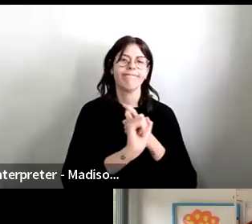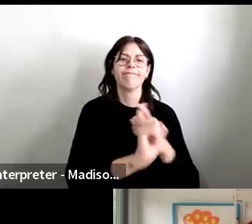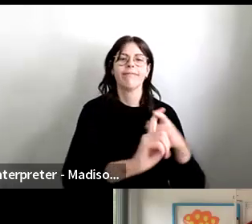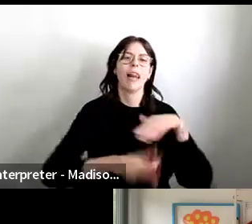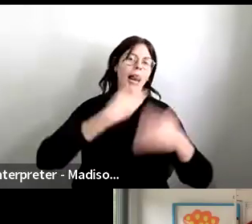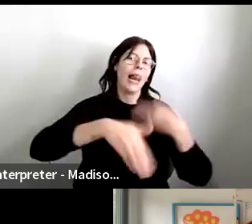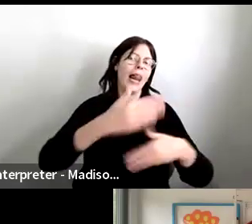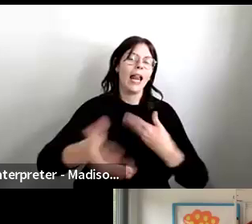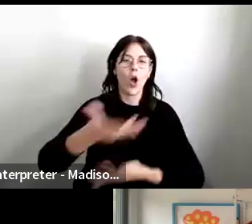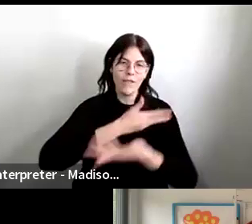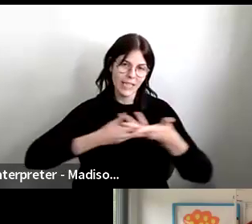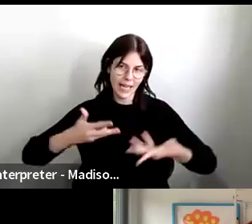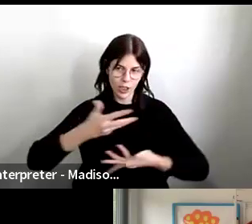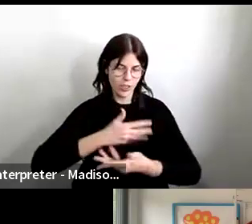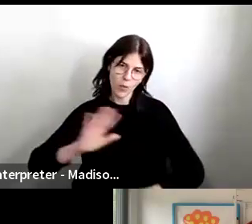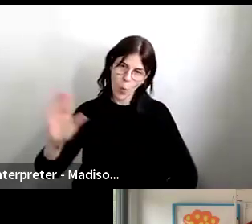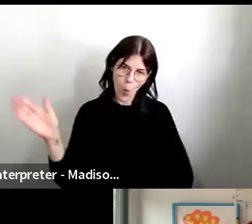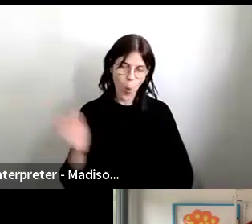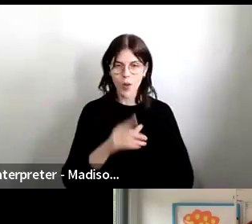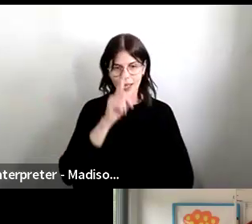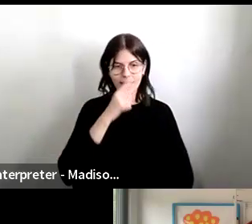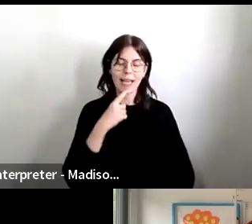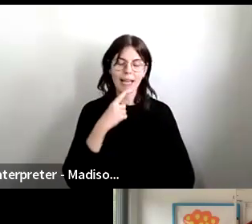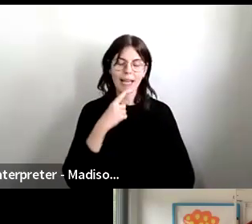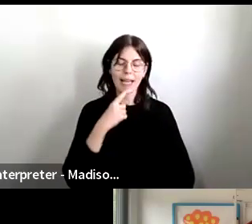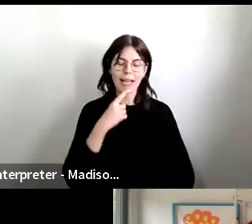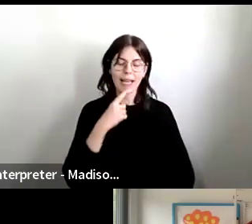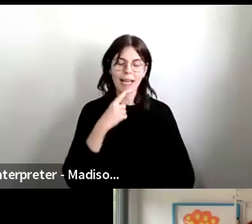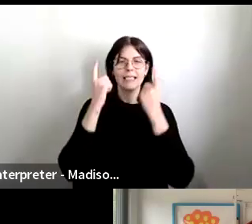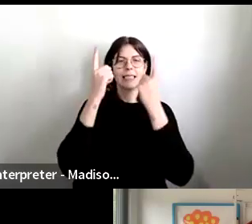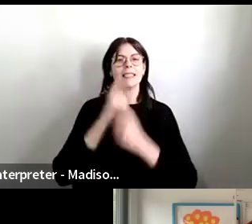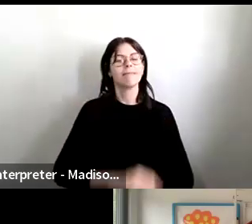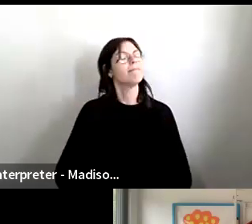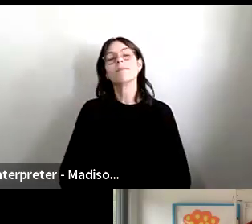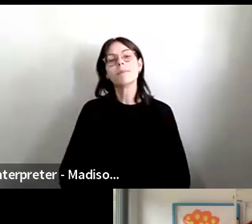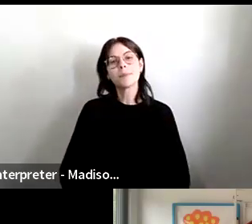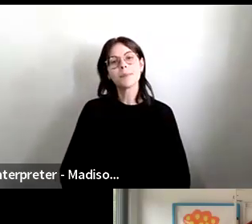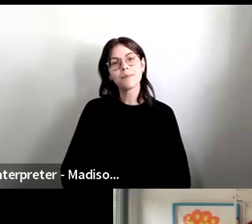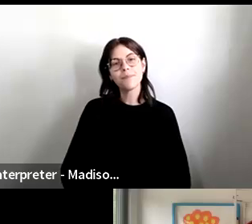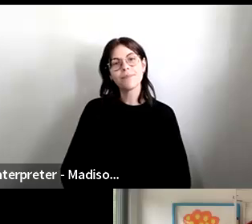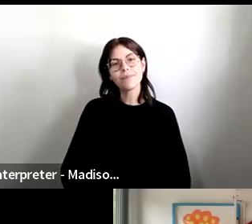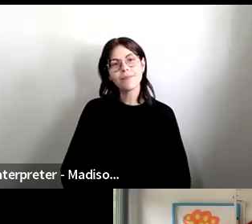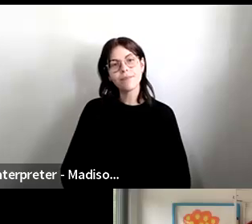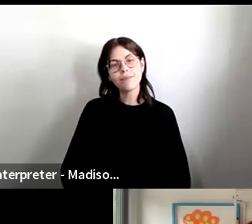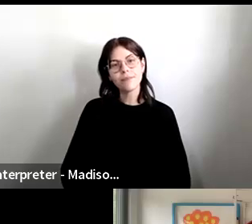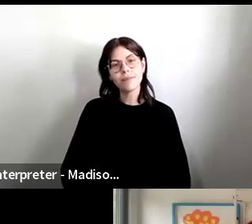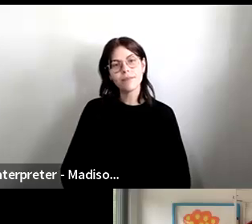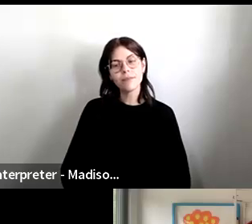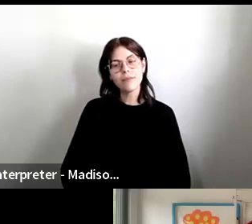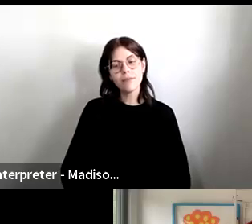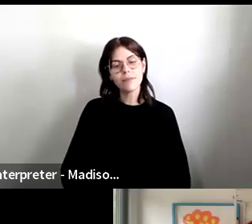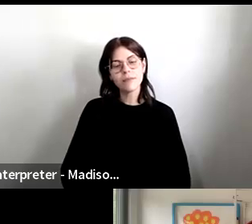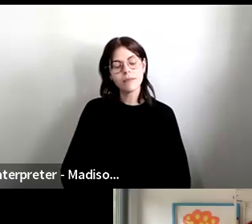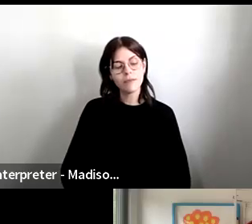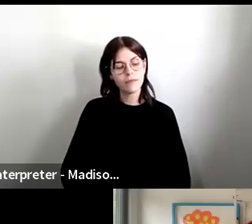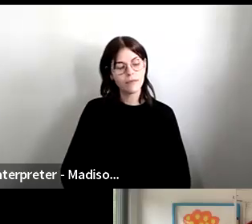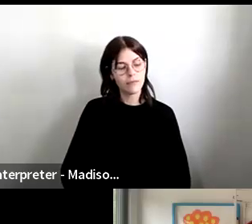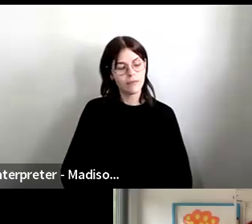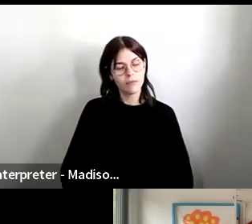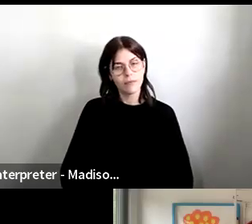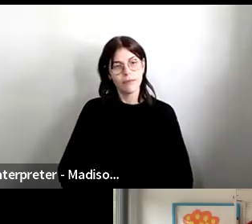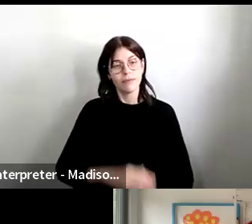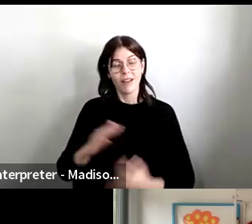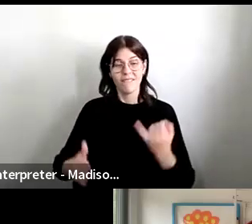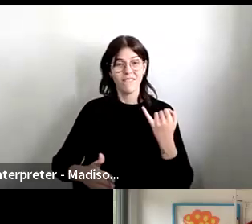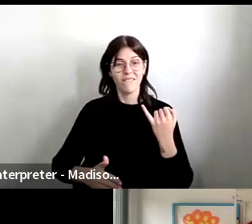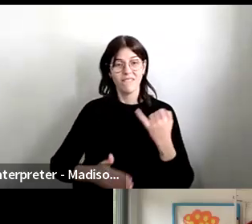to that, through the life of the panel. A final one I will do so that we can wrap